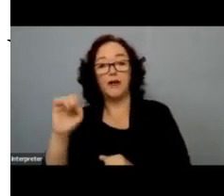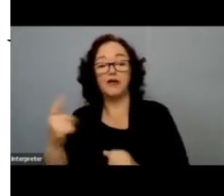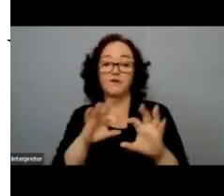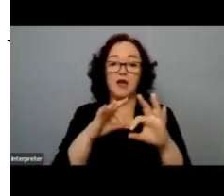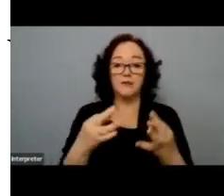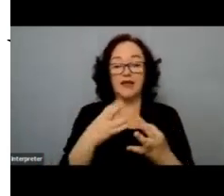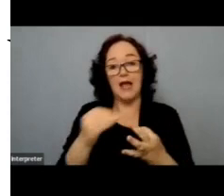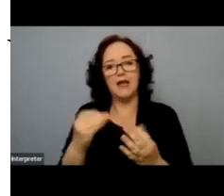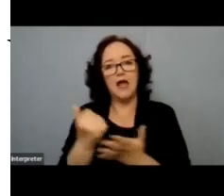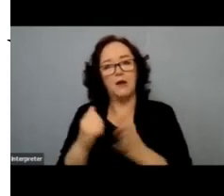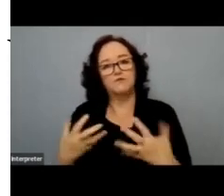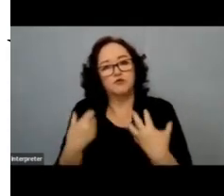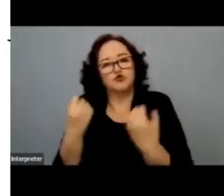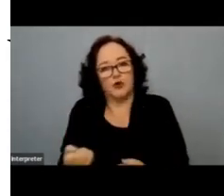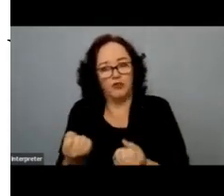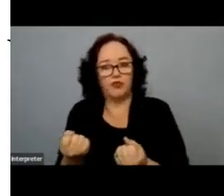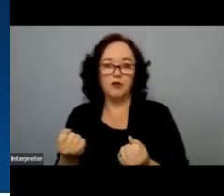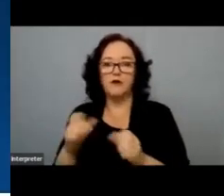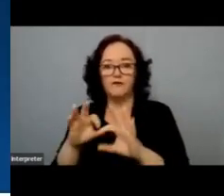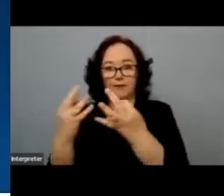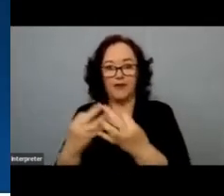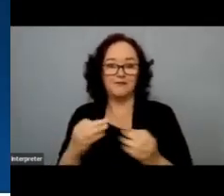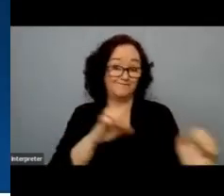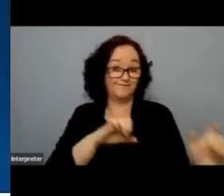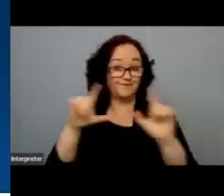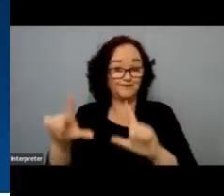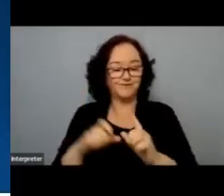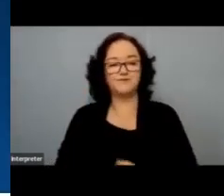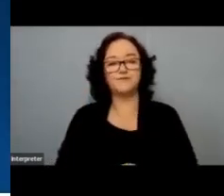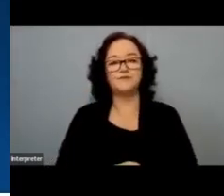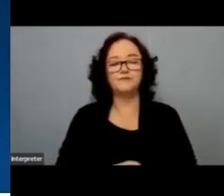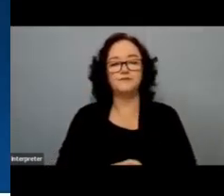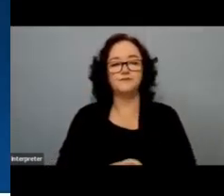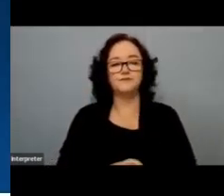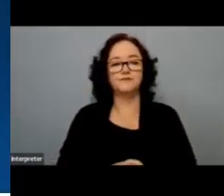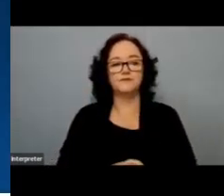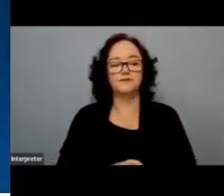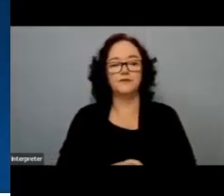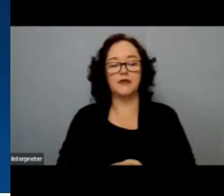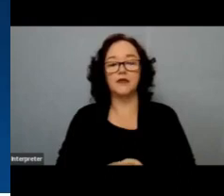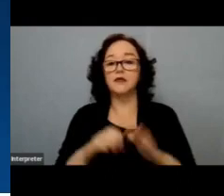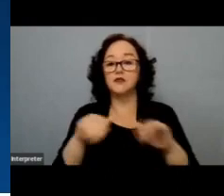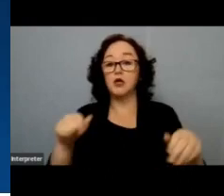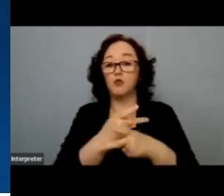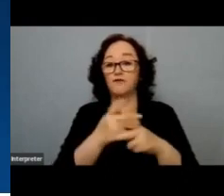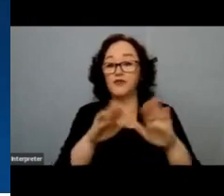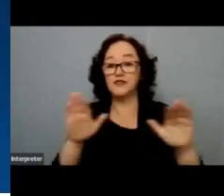families. Next slide. The child welfare system, most agencies